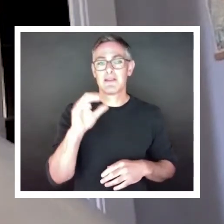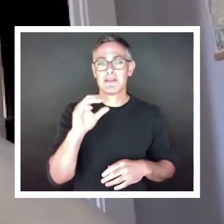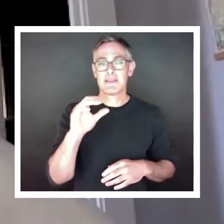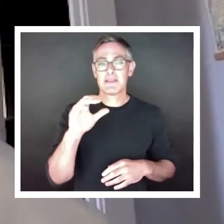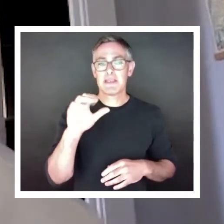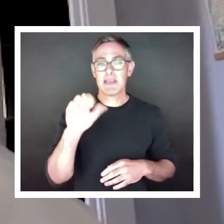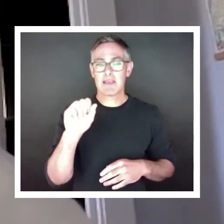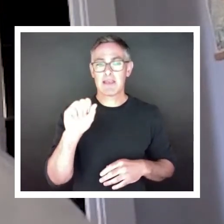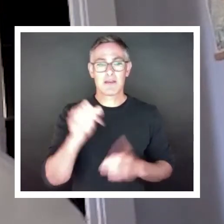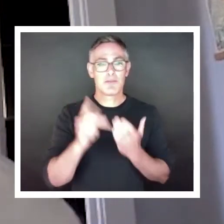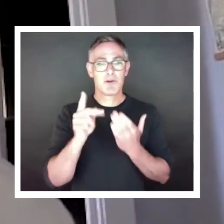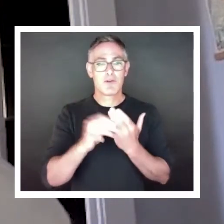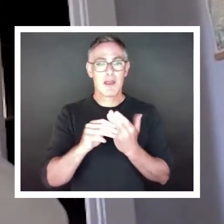with the journey